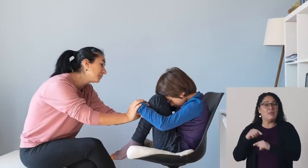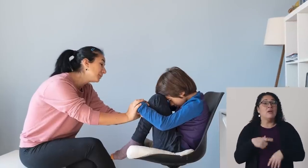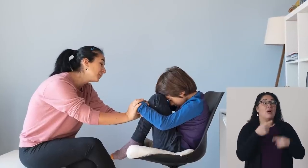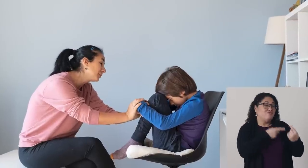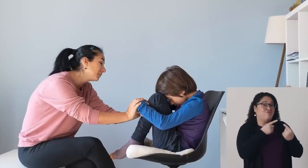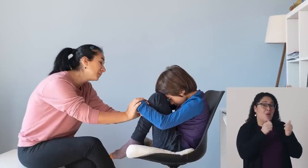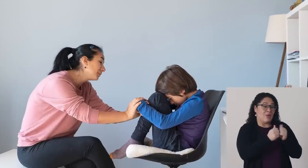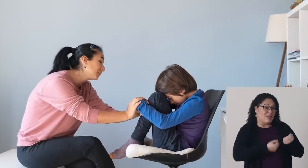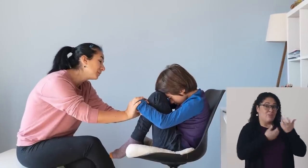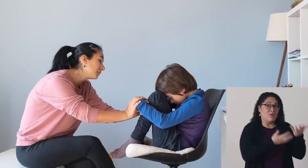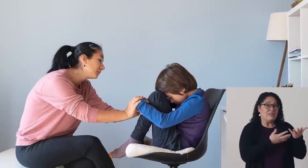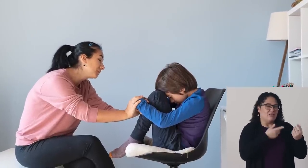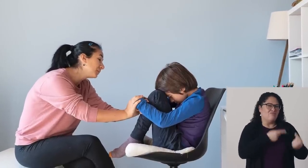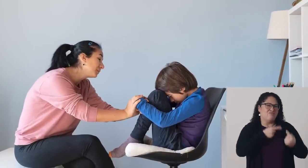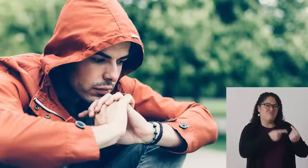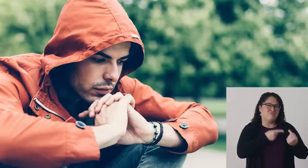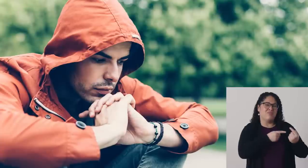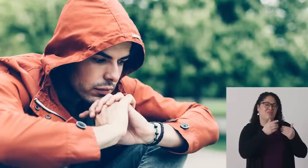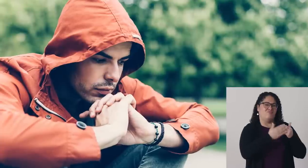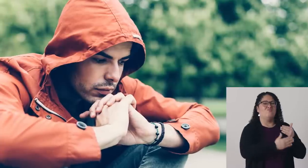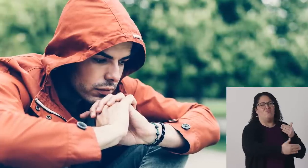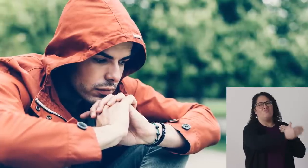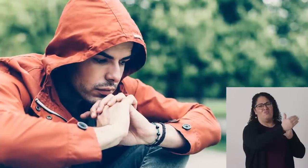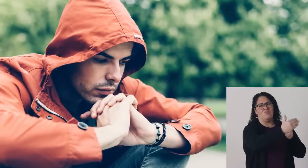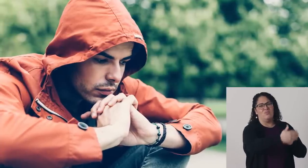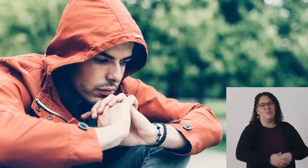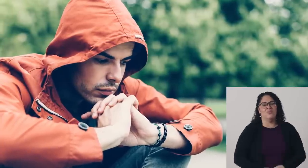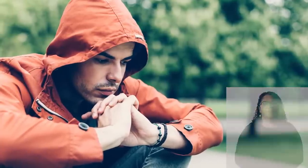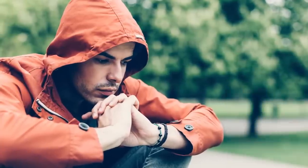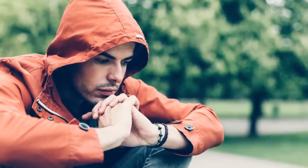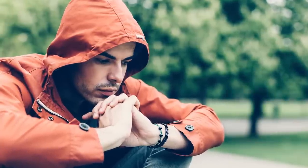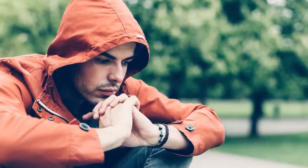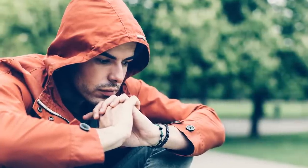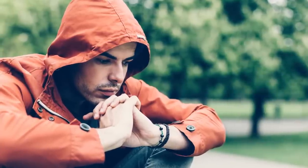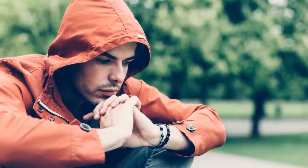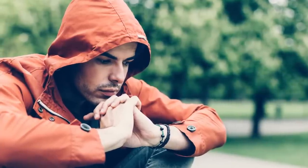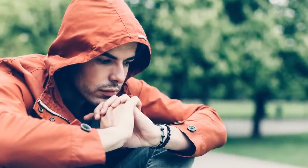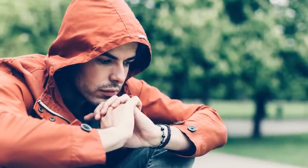kindergarten with only basic vocabulary and struggle to express themself for the rest of their life.